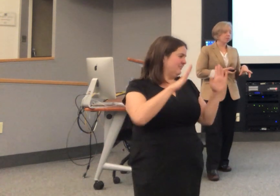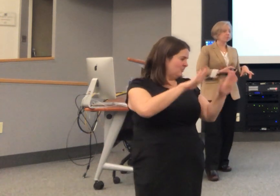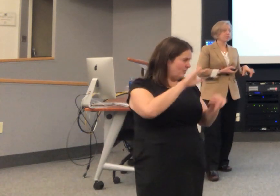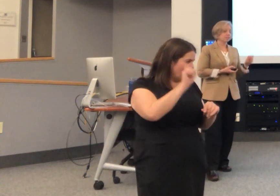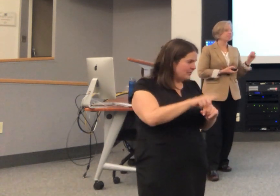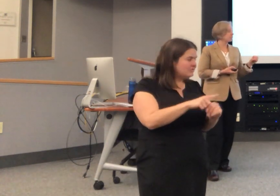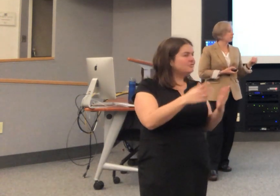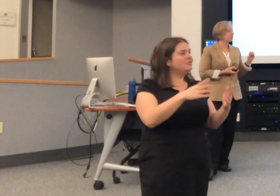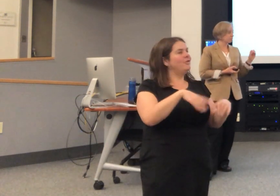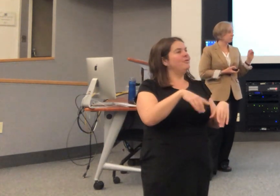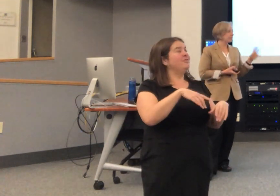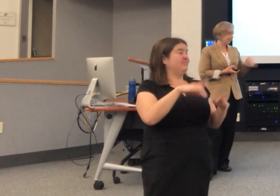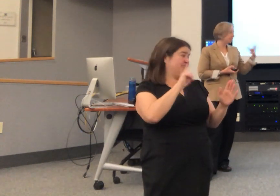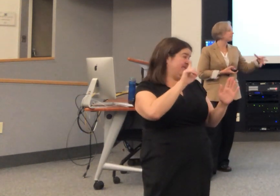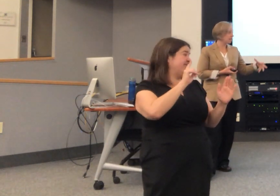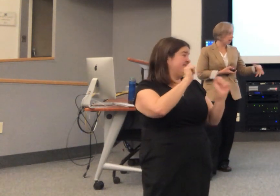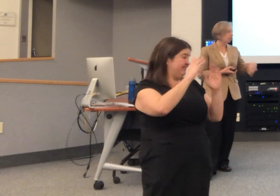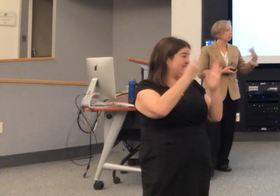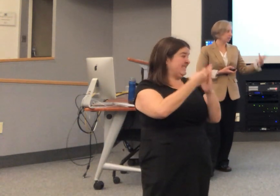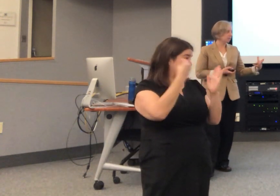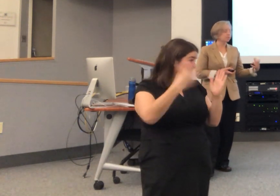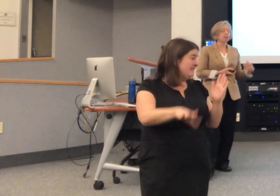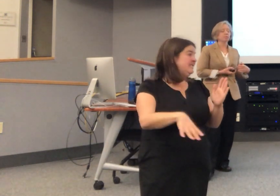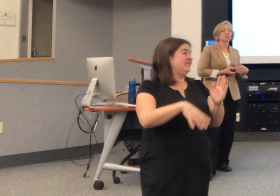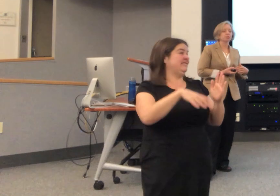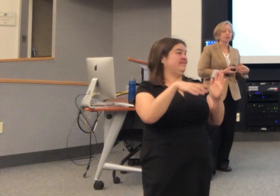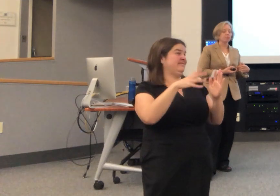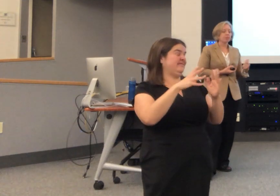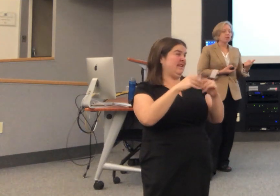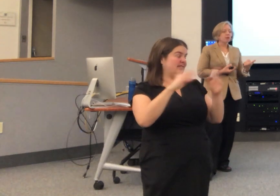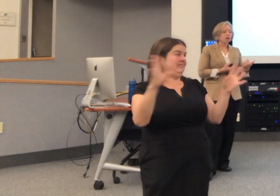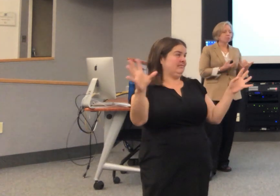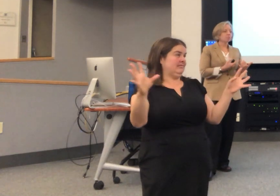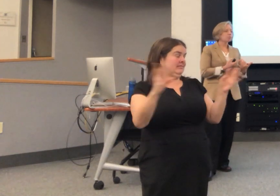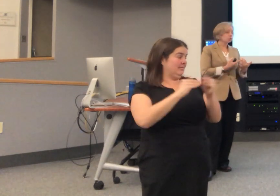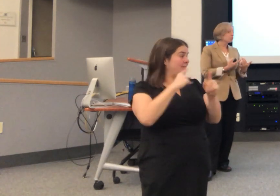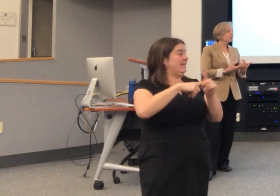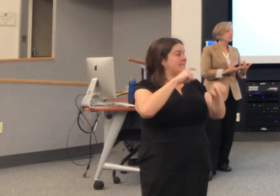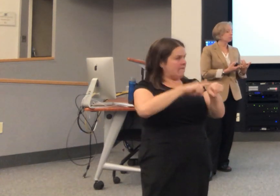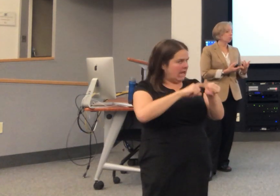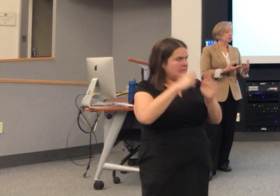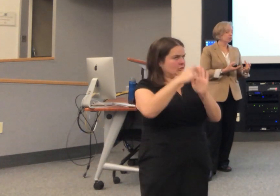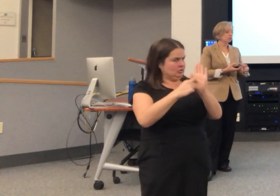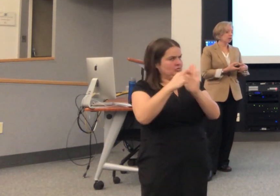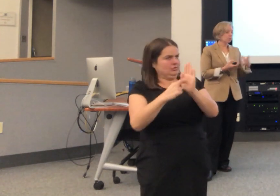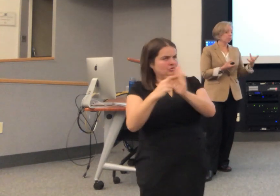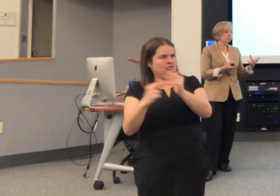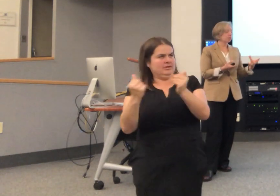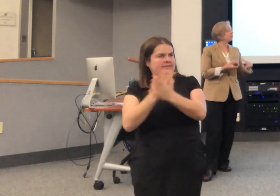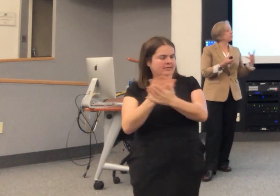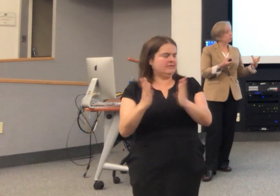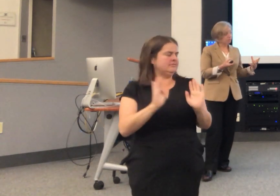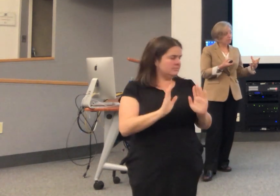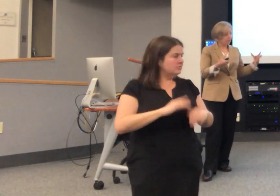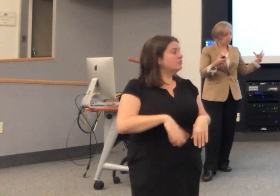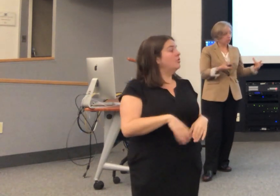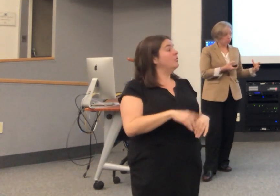'Cause it is expensive, it does add up and can be time consuming. Well, two things. One is something like a website can be